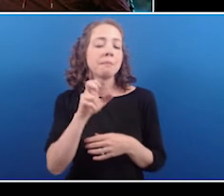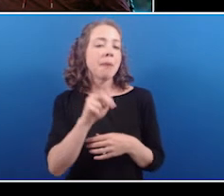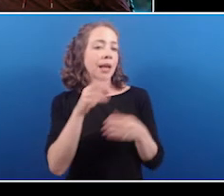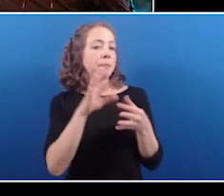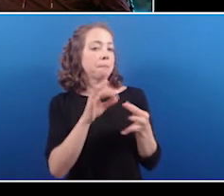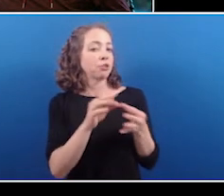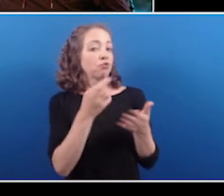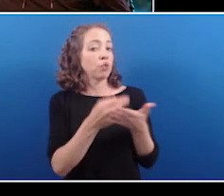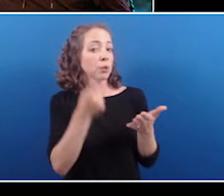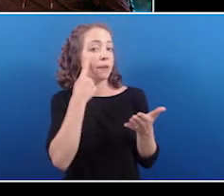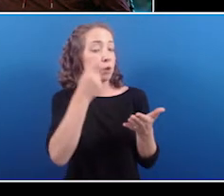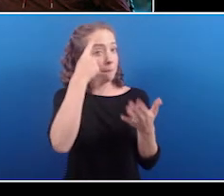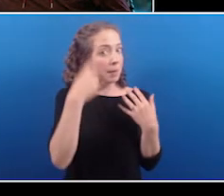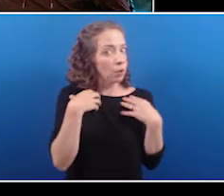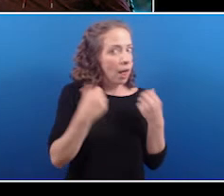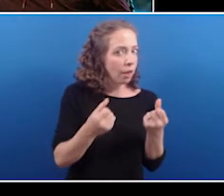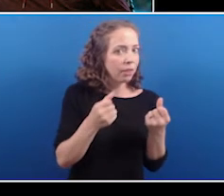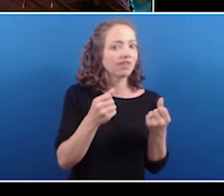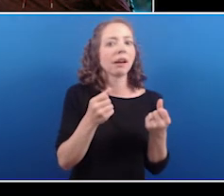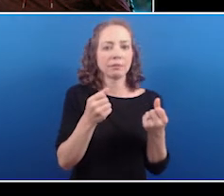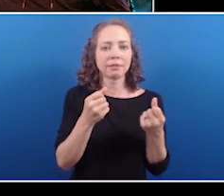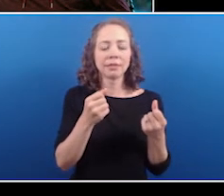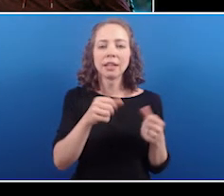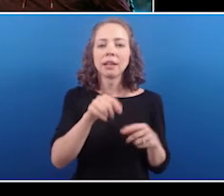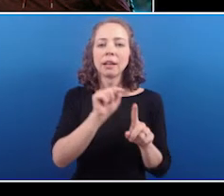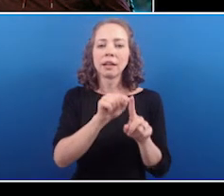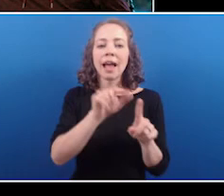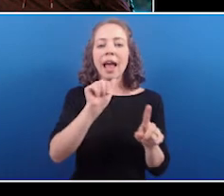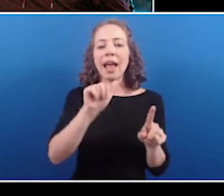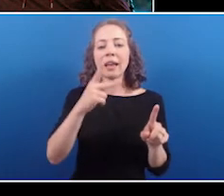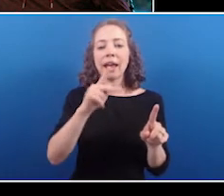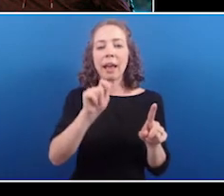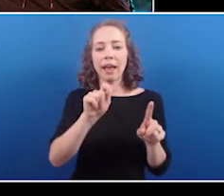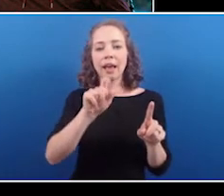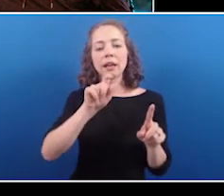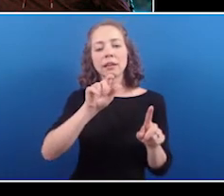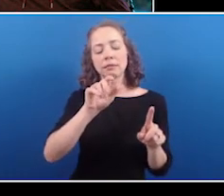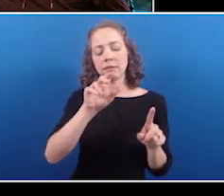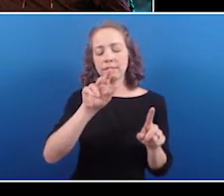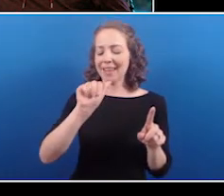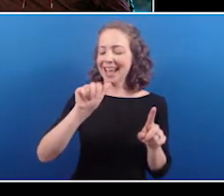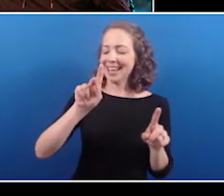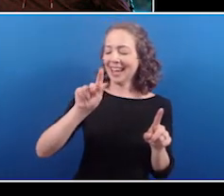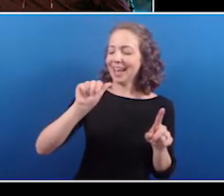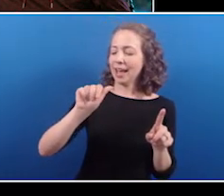I would just like to say that one again. it’s aka.ms/TechWellBeing.